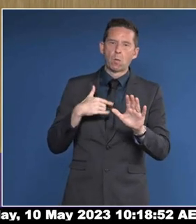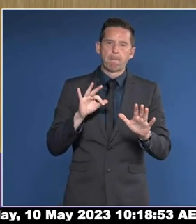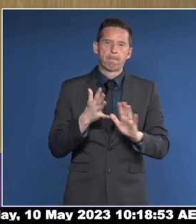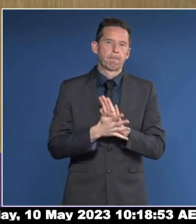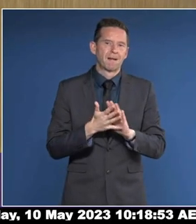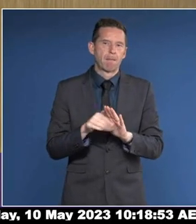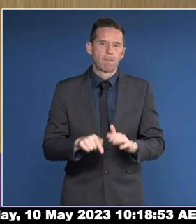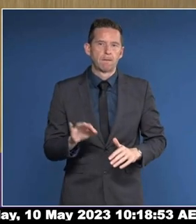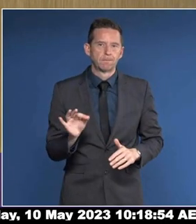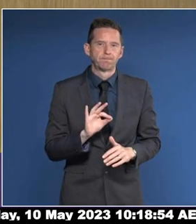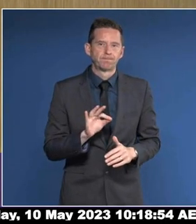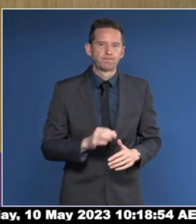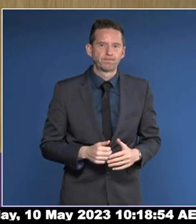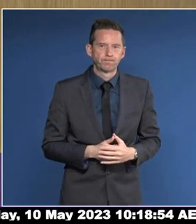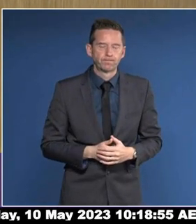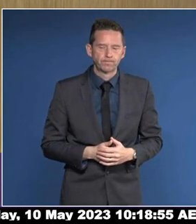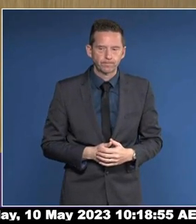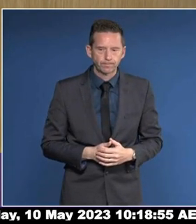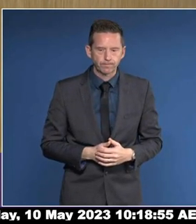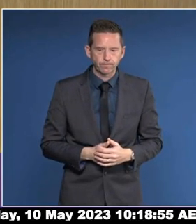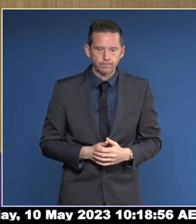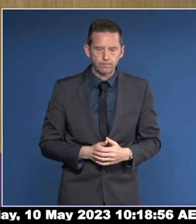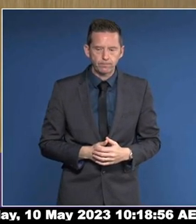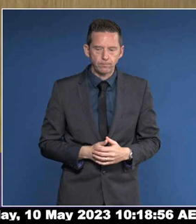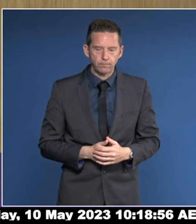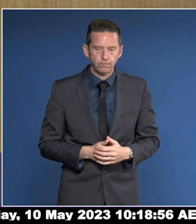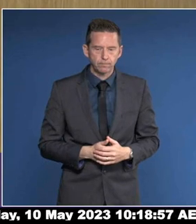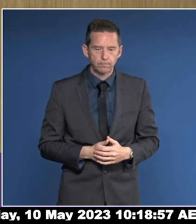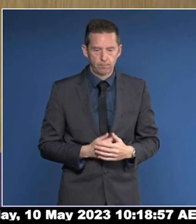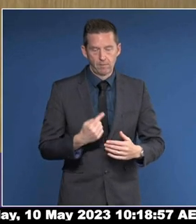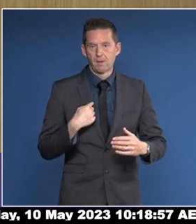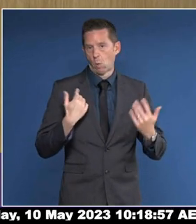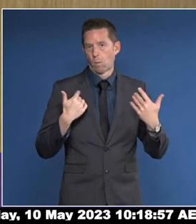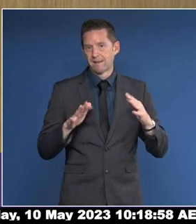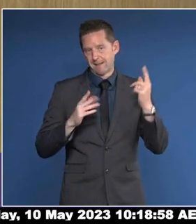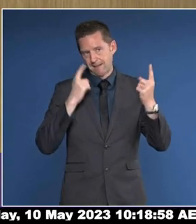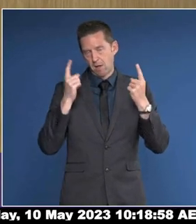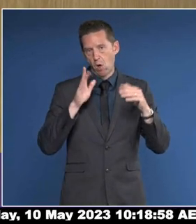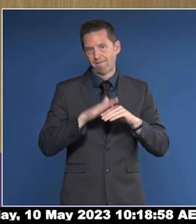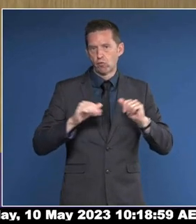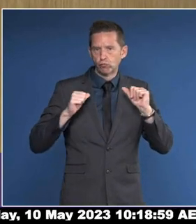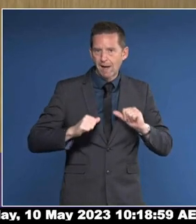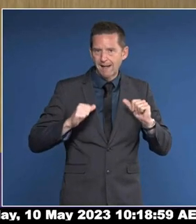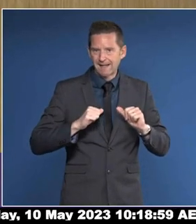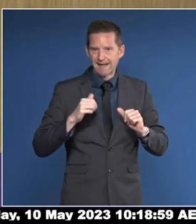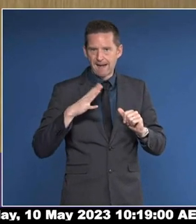We have made considerations of the type of training that our staff require.